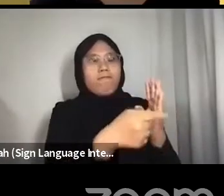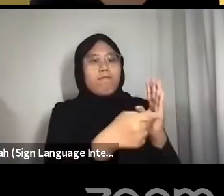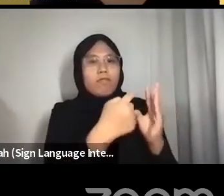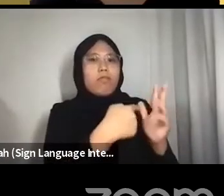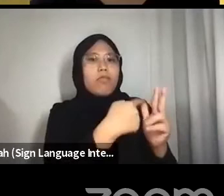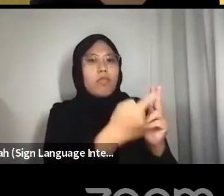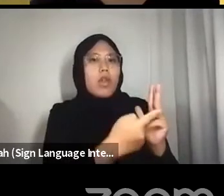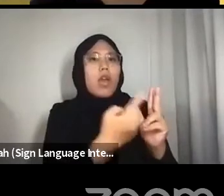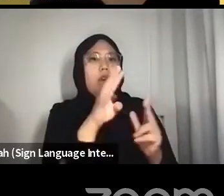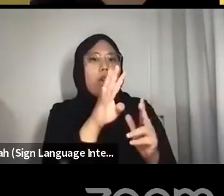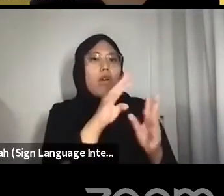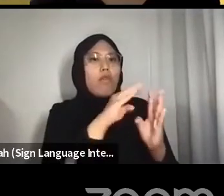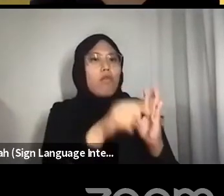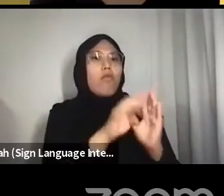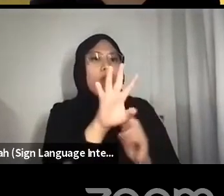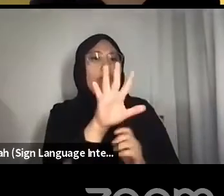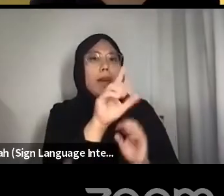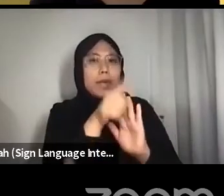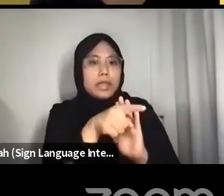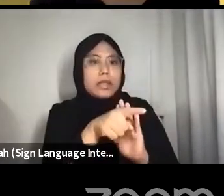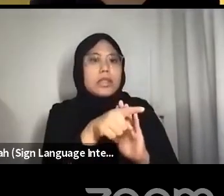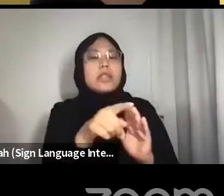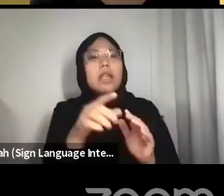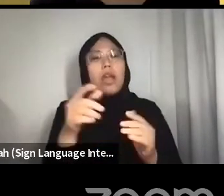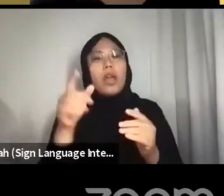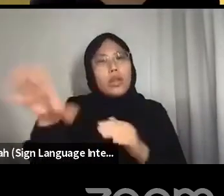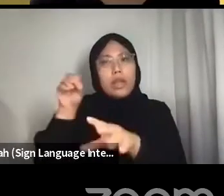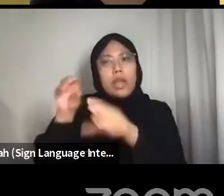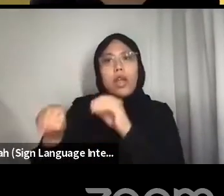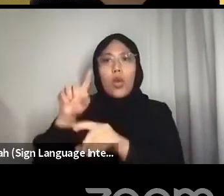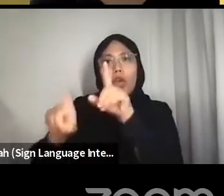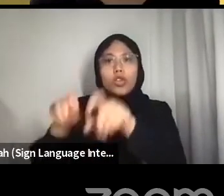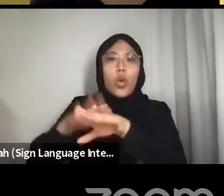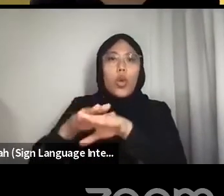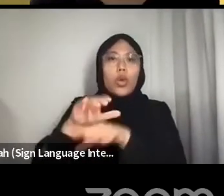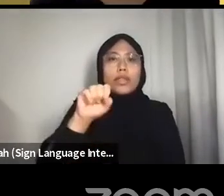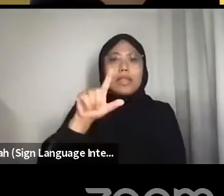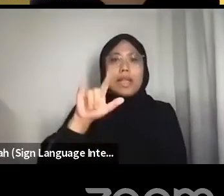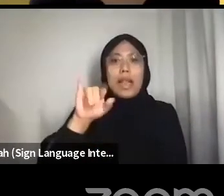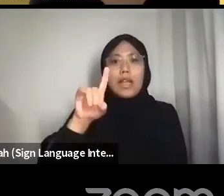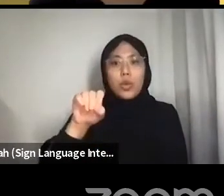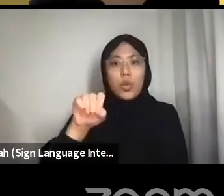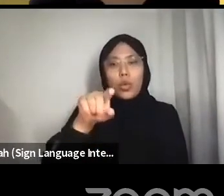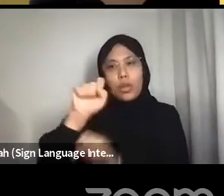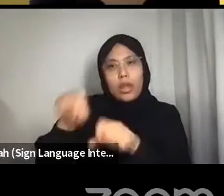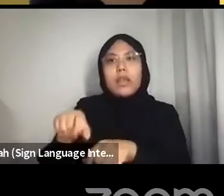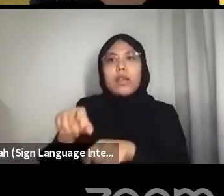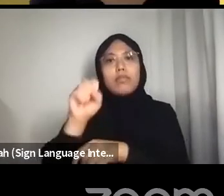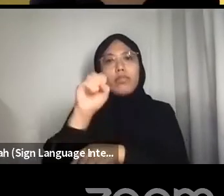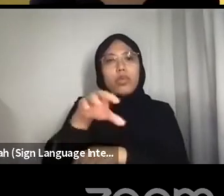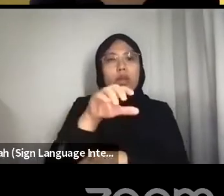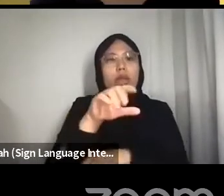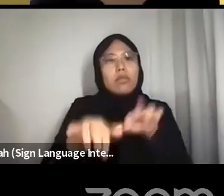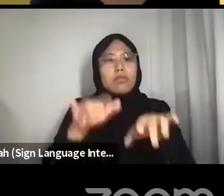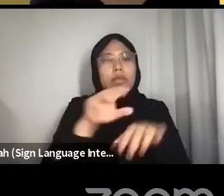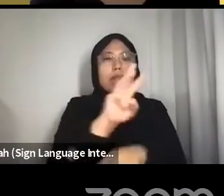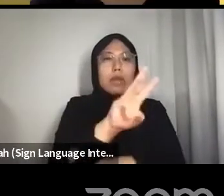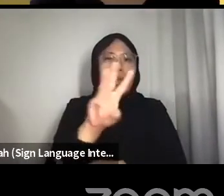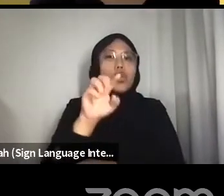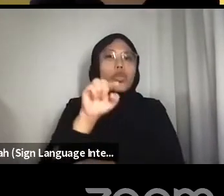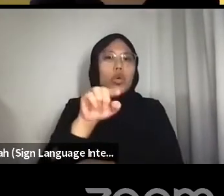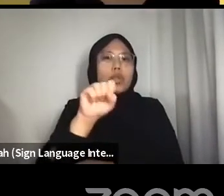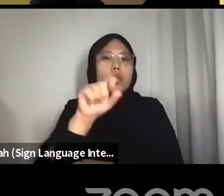We’re taking questions on Slido and you may post your questions on at www.slido.com/makingkin,